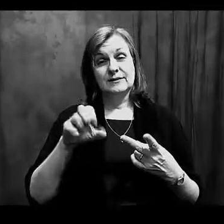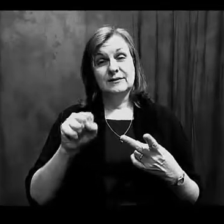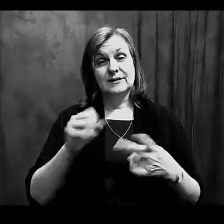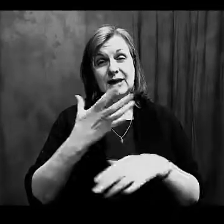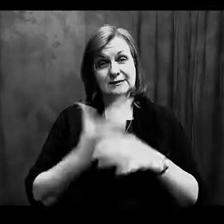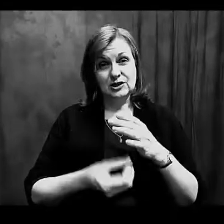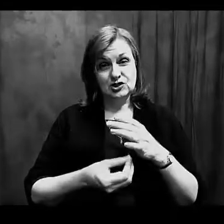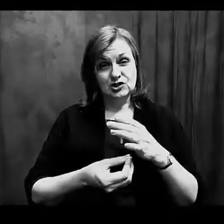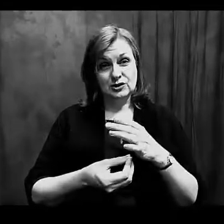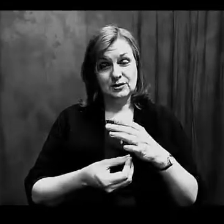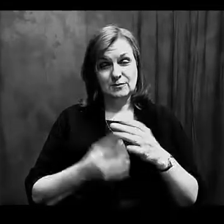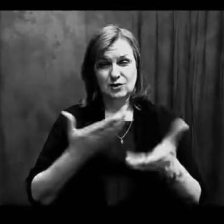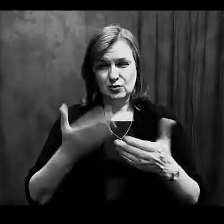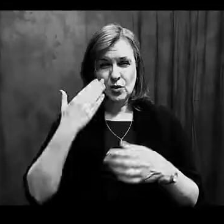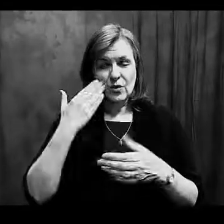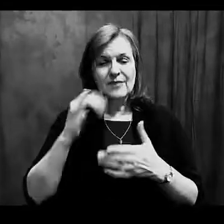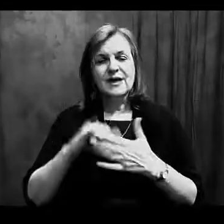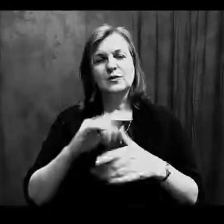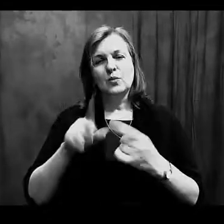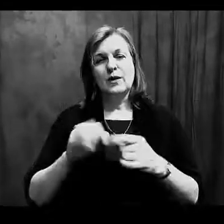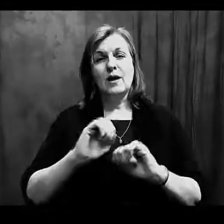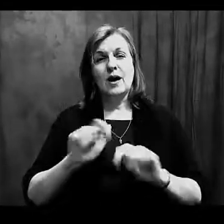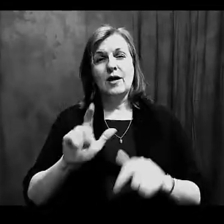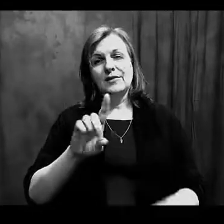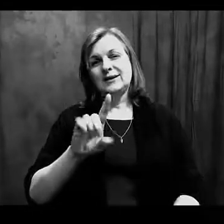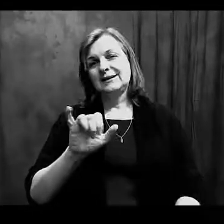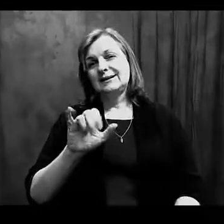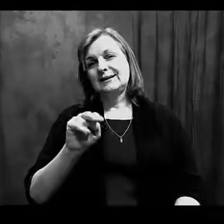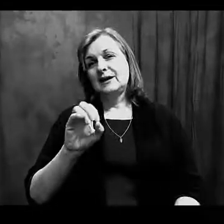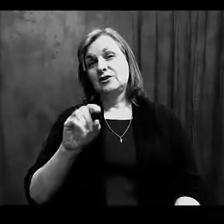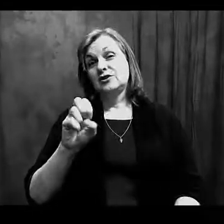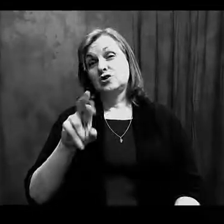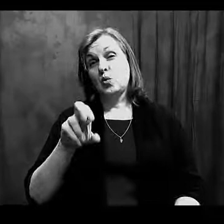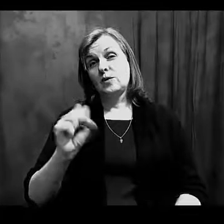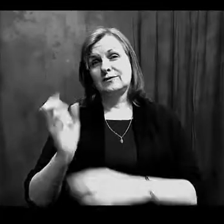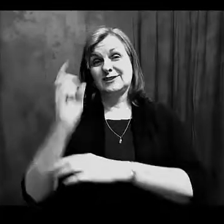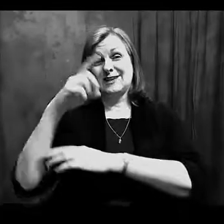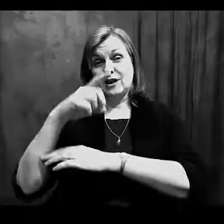may be familiar with because this is the one where we lost all dinosaurs